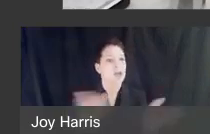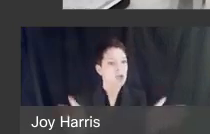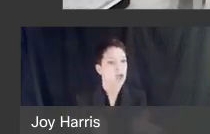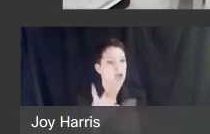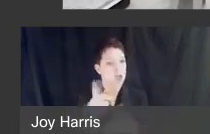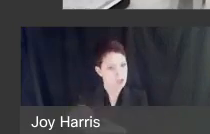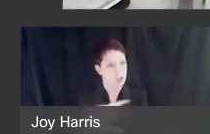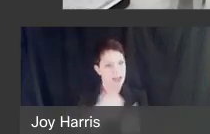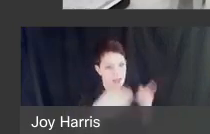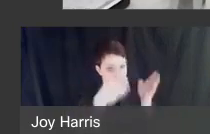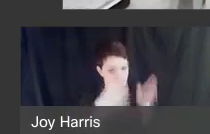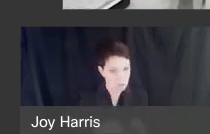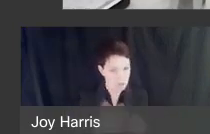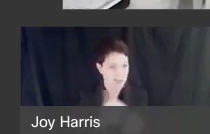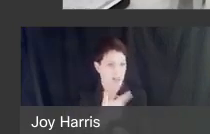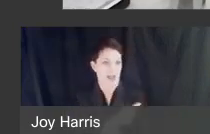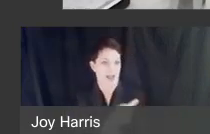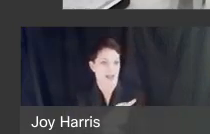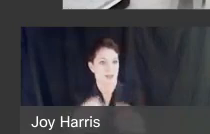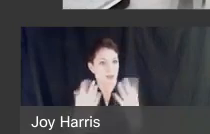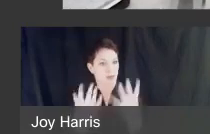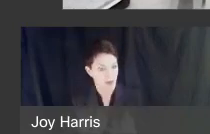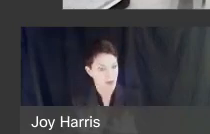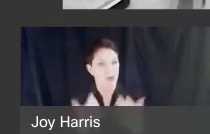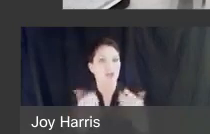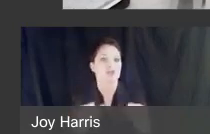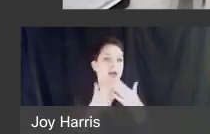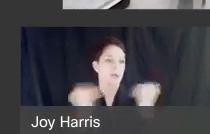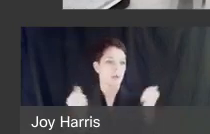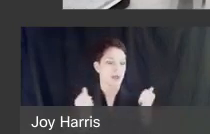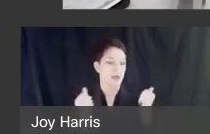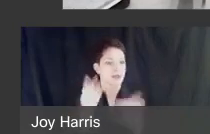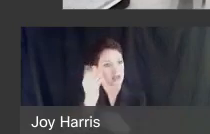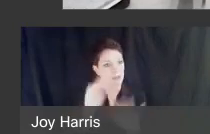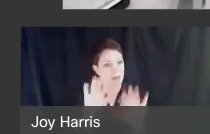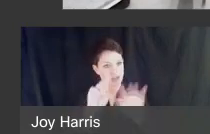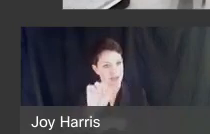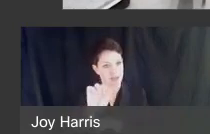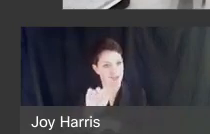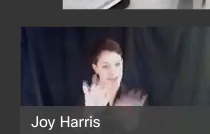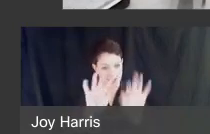vaccine provider to do their best to enter that data and then for the state to make that available